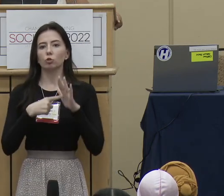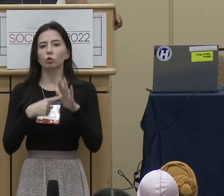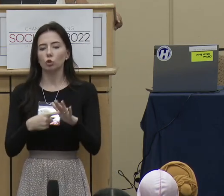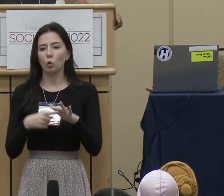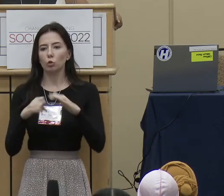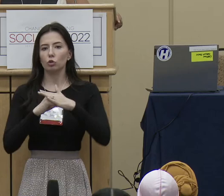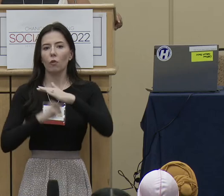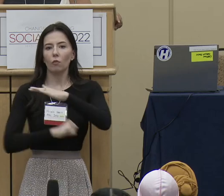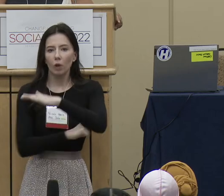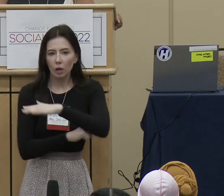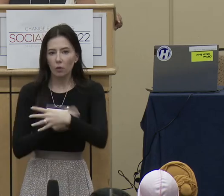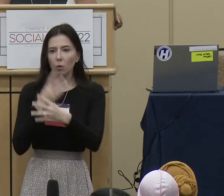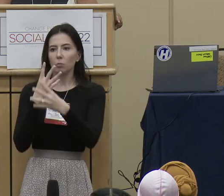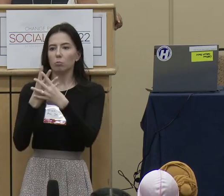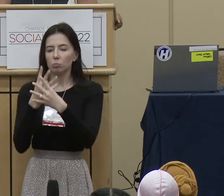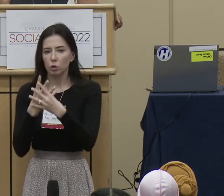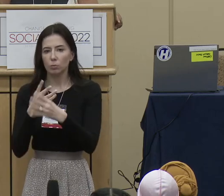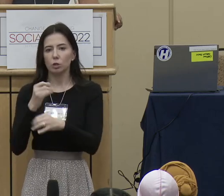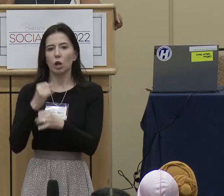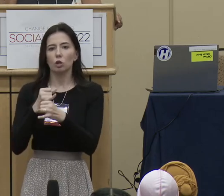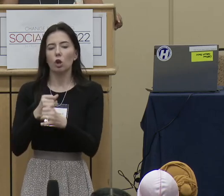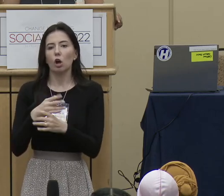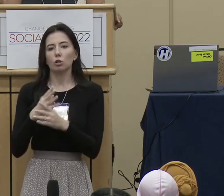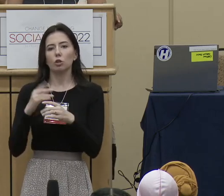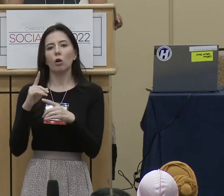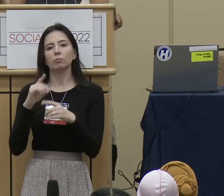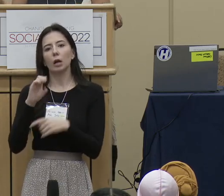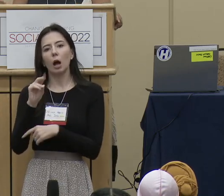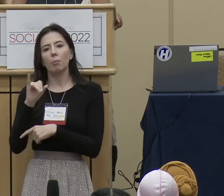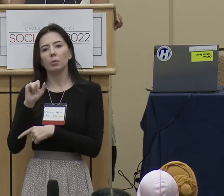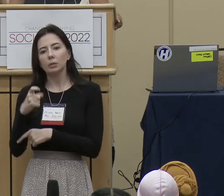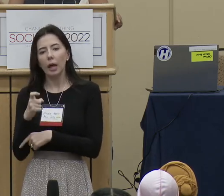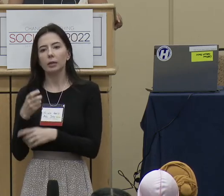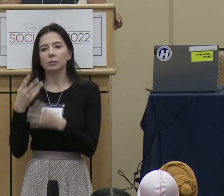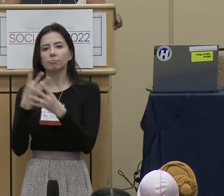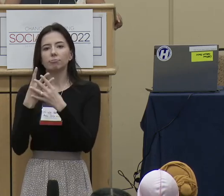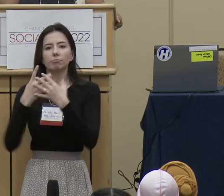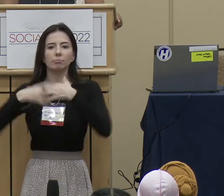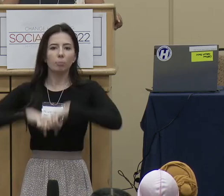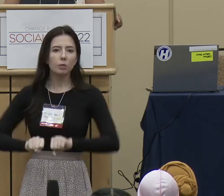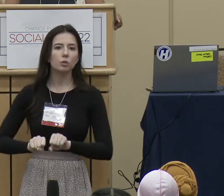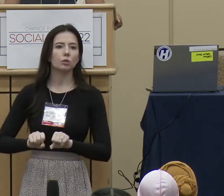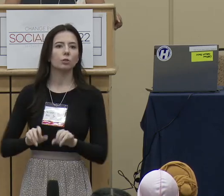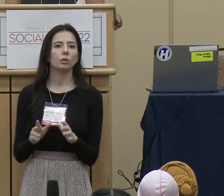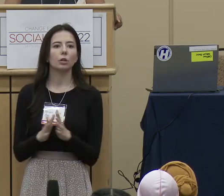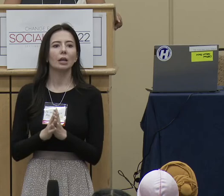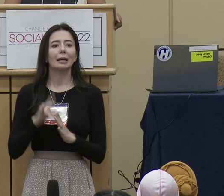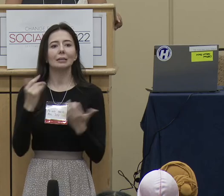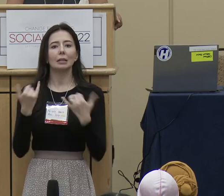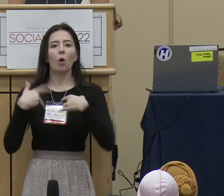Leadership that ignited, sustained, and advanced the framework of prison industrial complex abolition. That